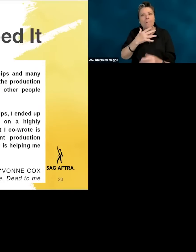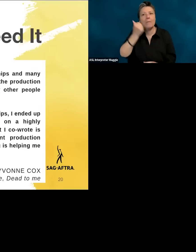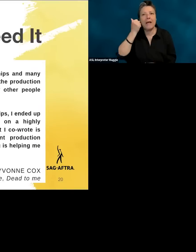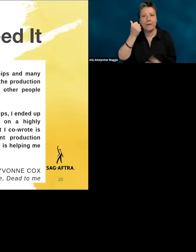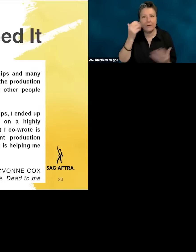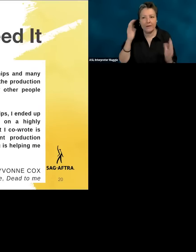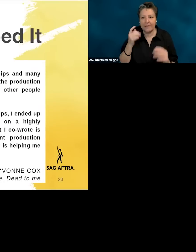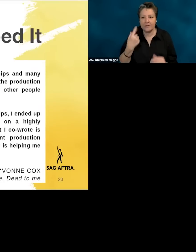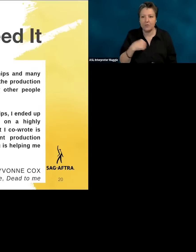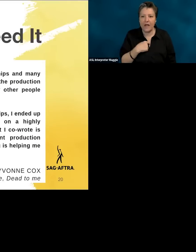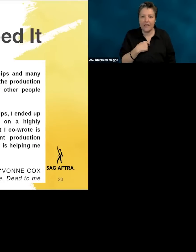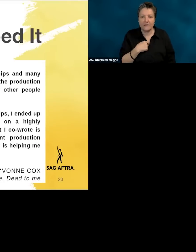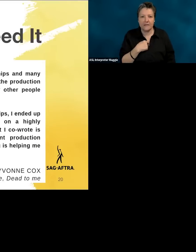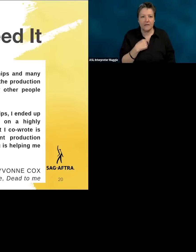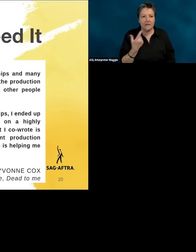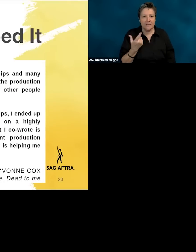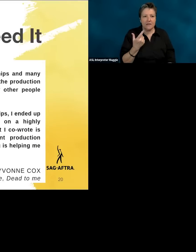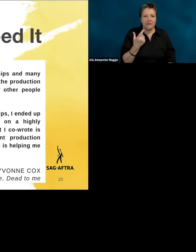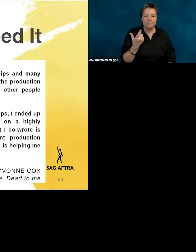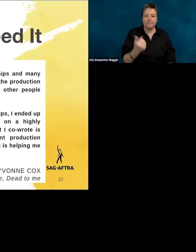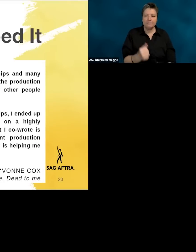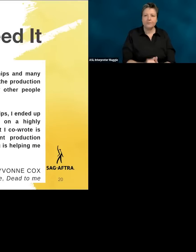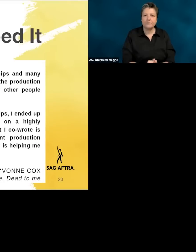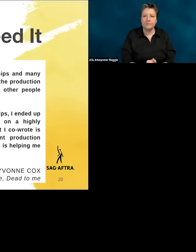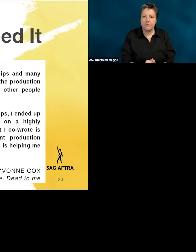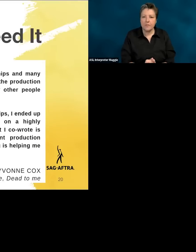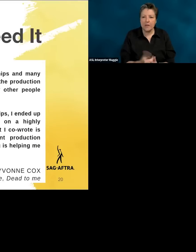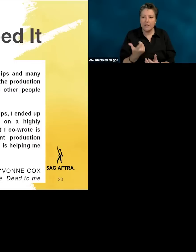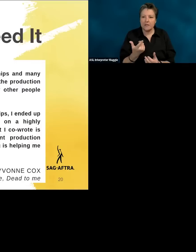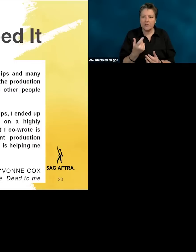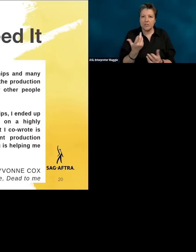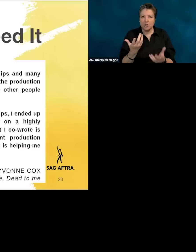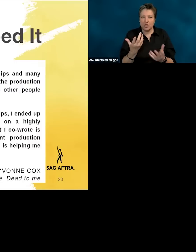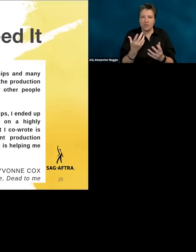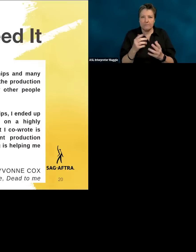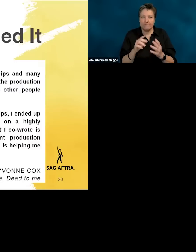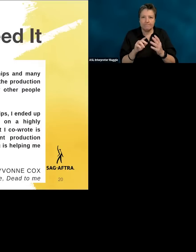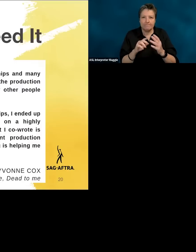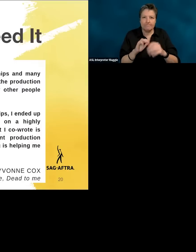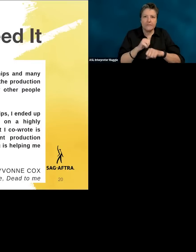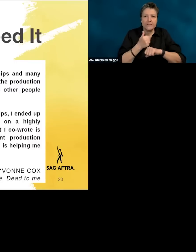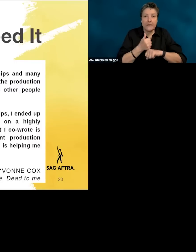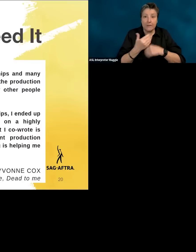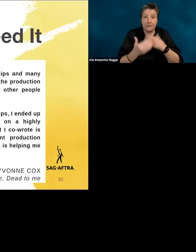on a highly anticipated show and also created momentum in her own producing and writing career.